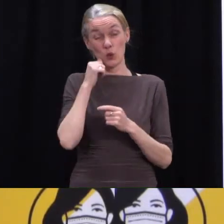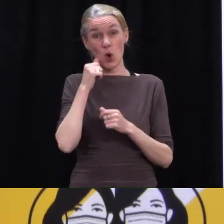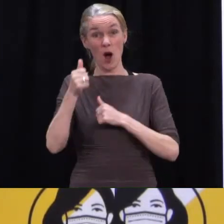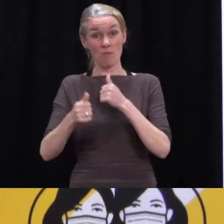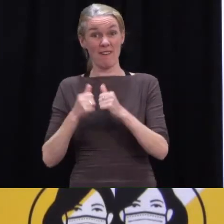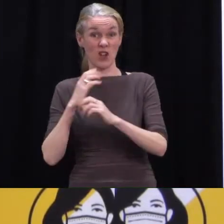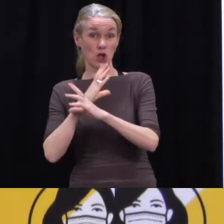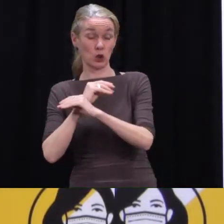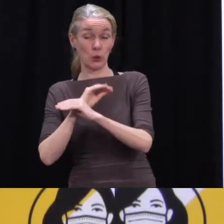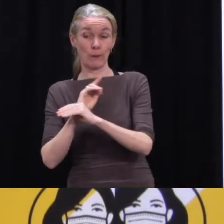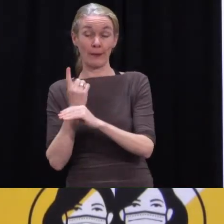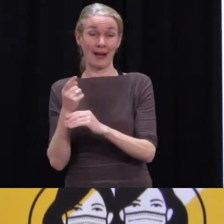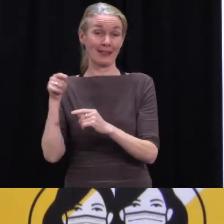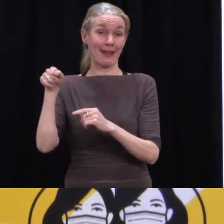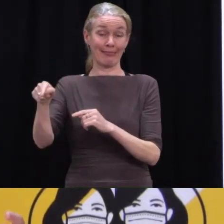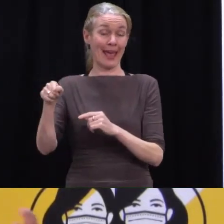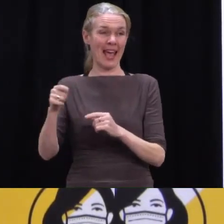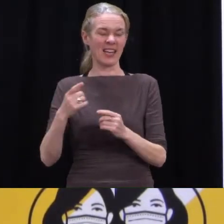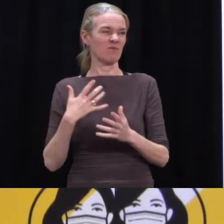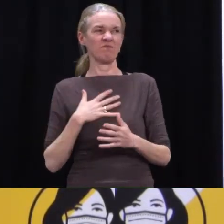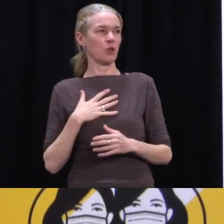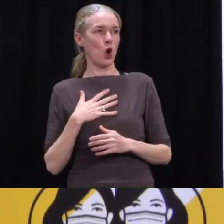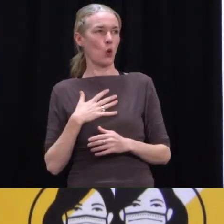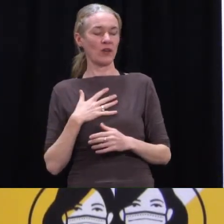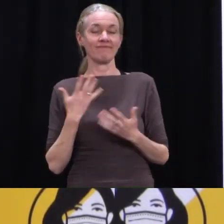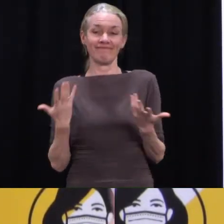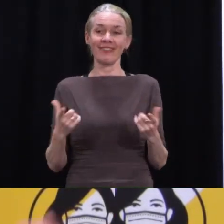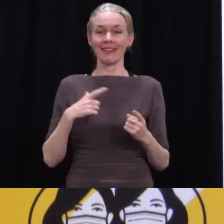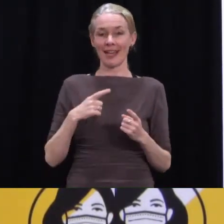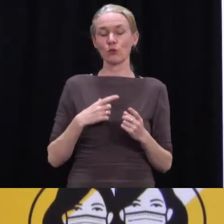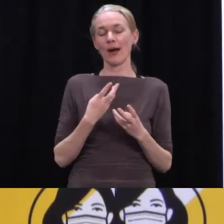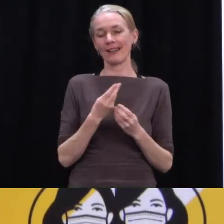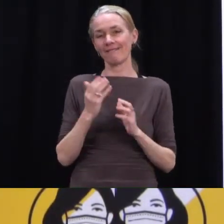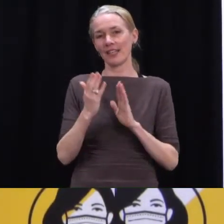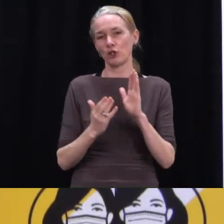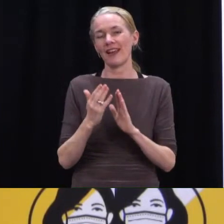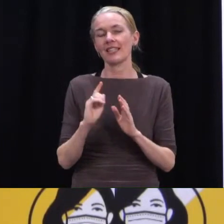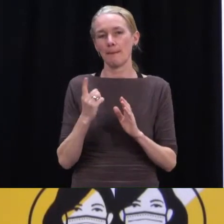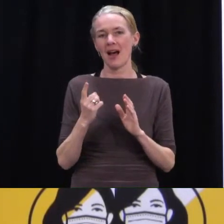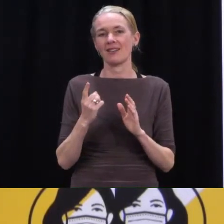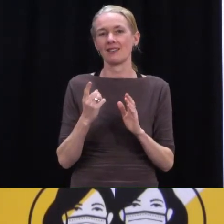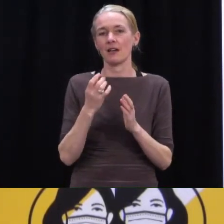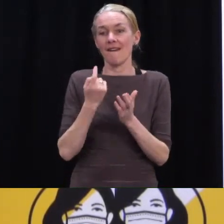was reluctant to do, or we come together to meet. Or we have